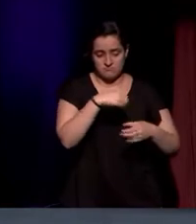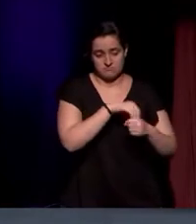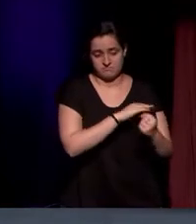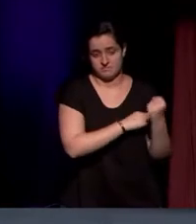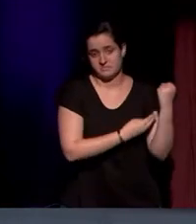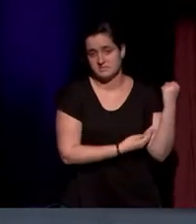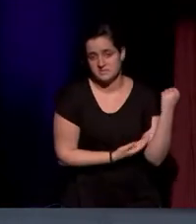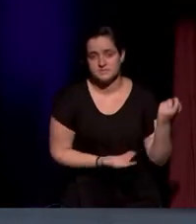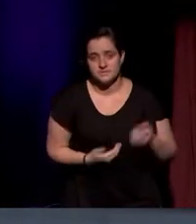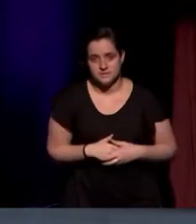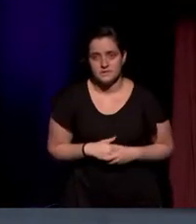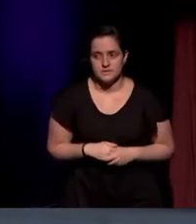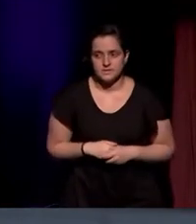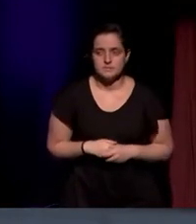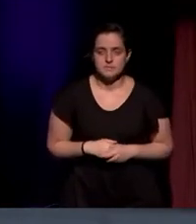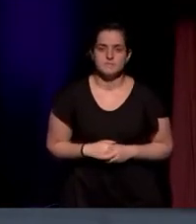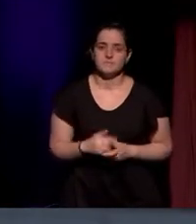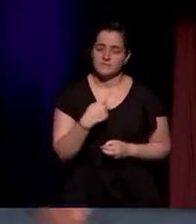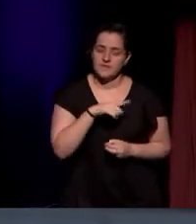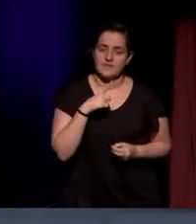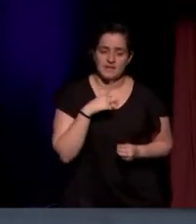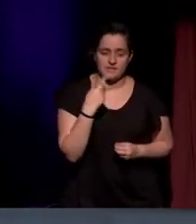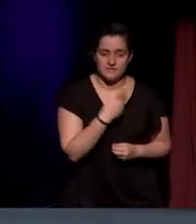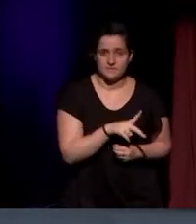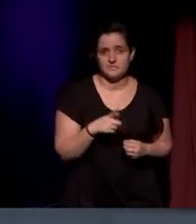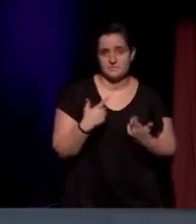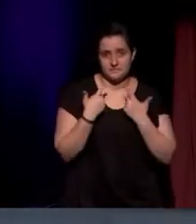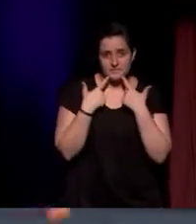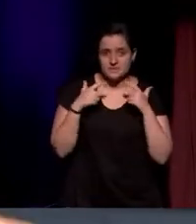who have the language that cannot go like this to